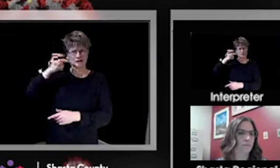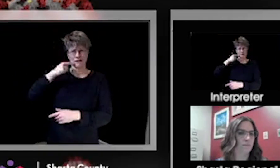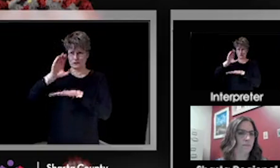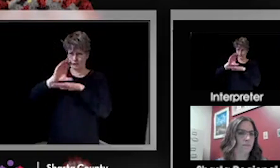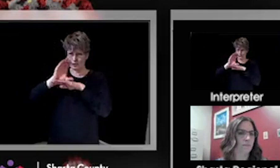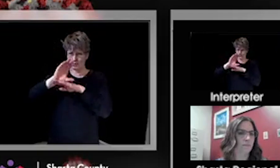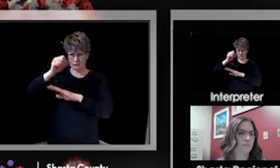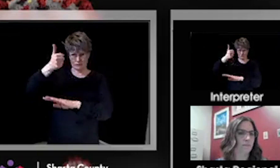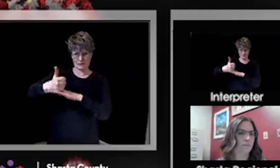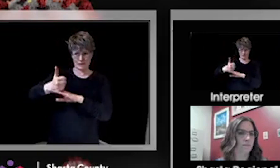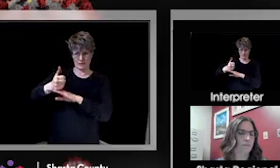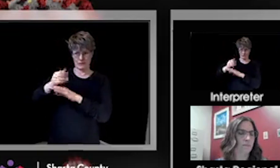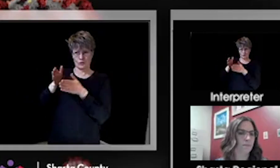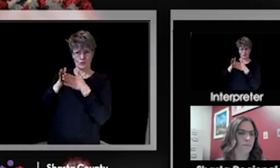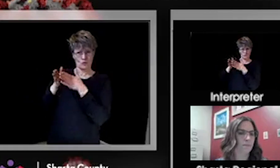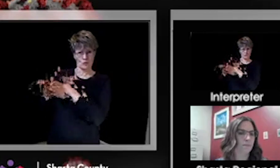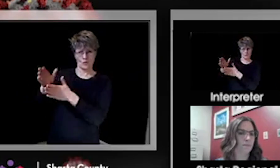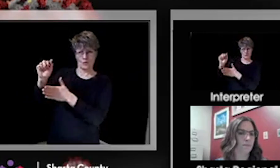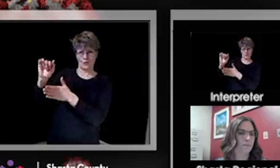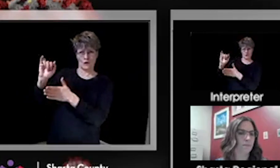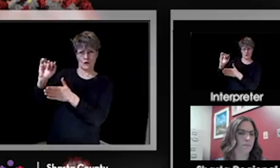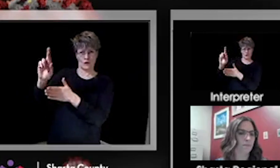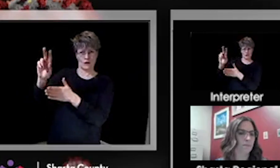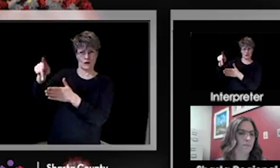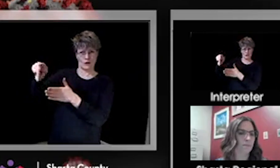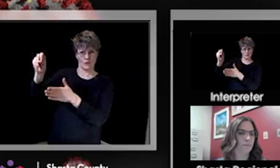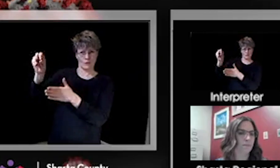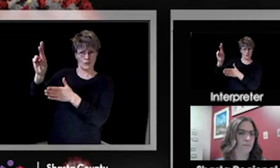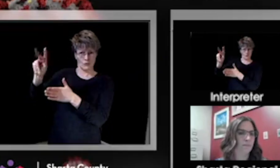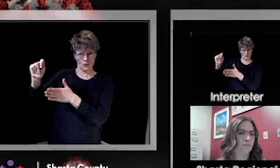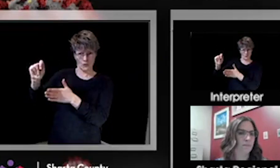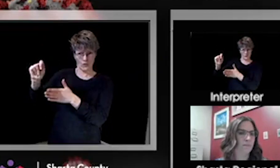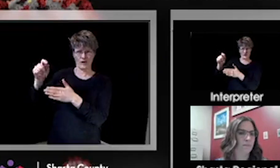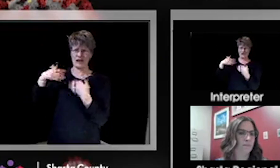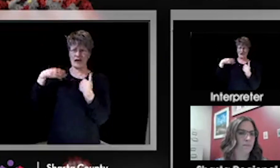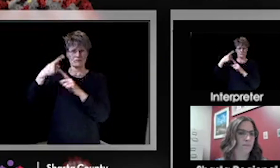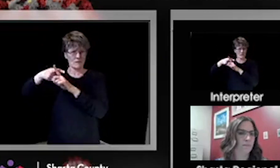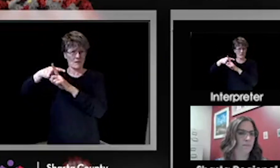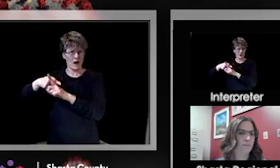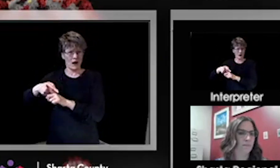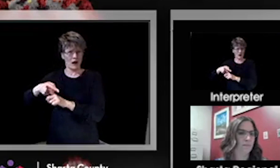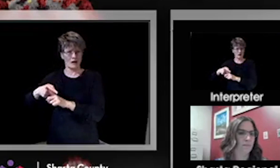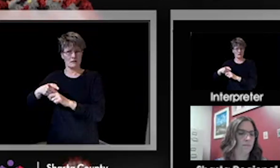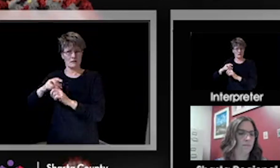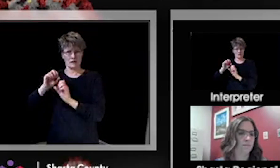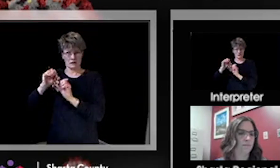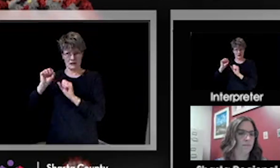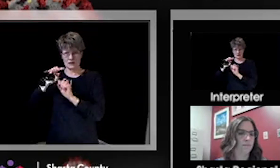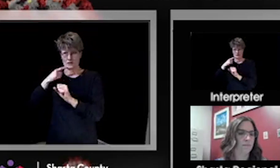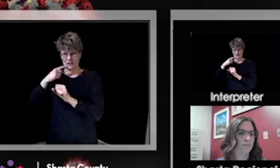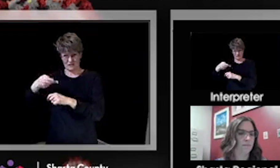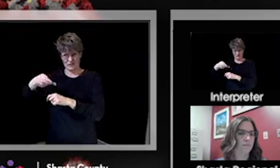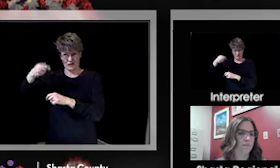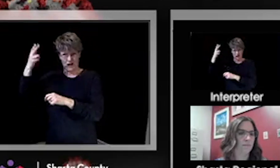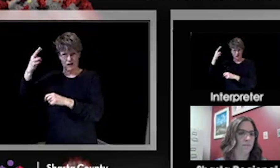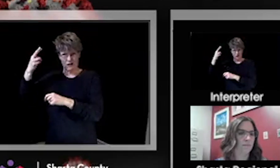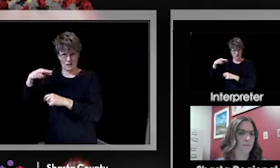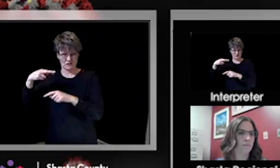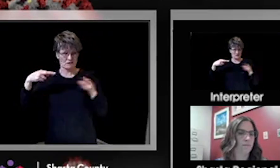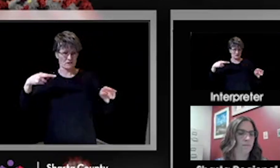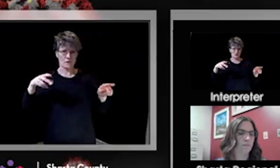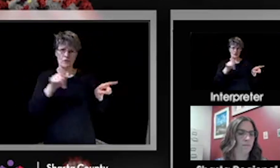the six positive cases. Can you say whether the Redding Veterans Home also at higher risk?